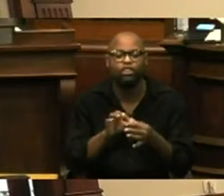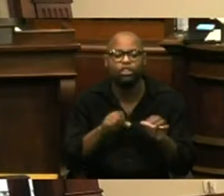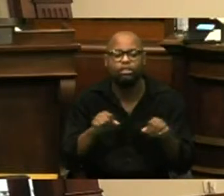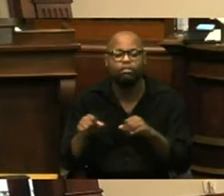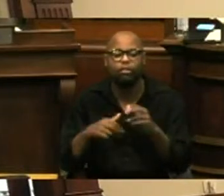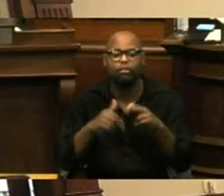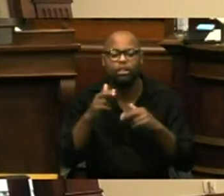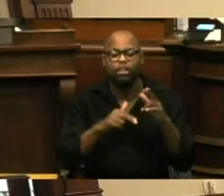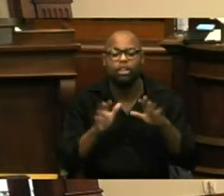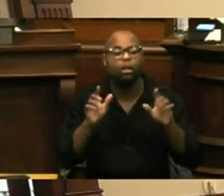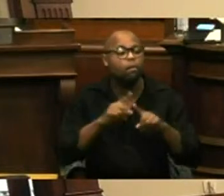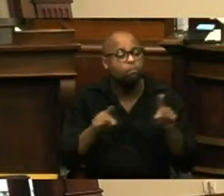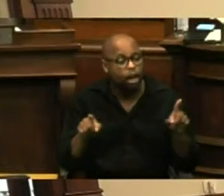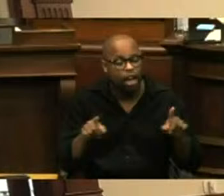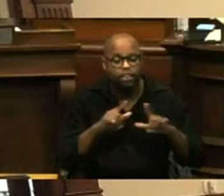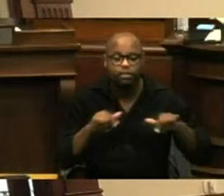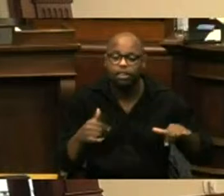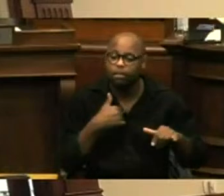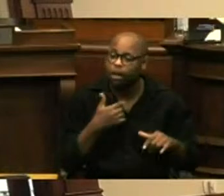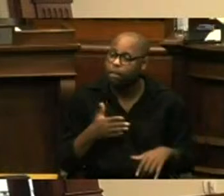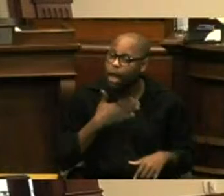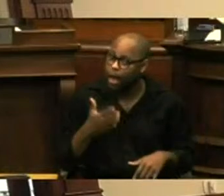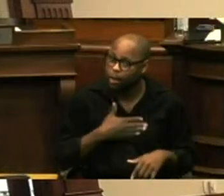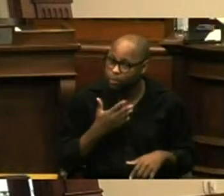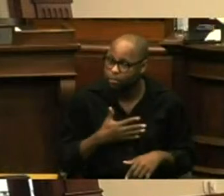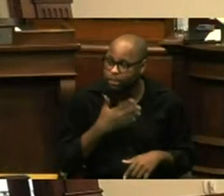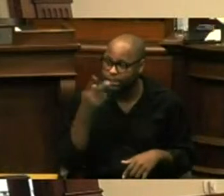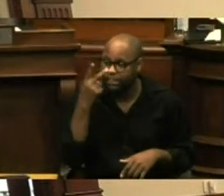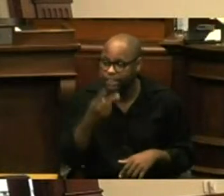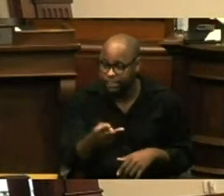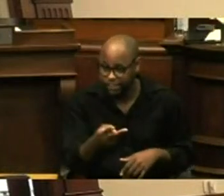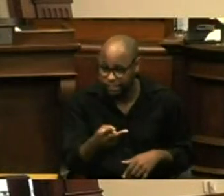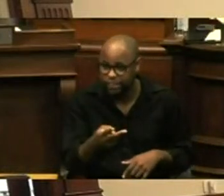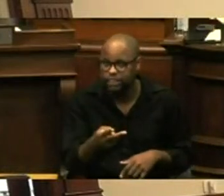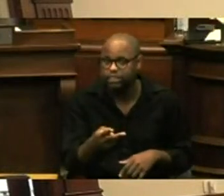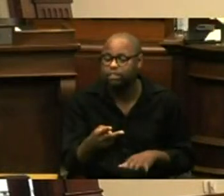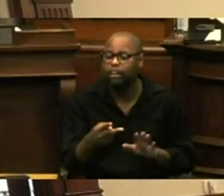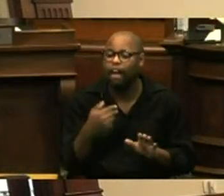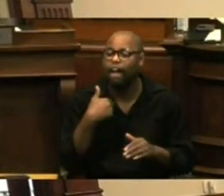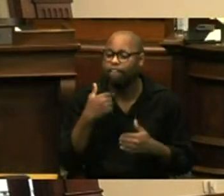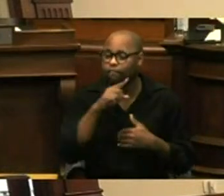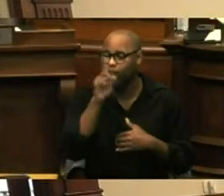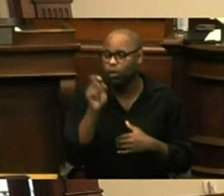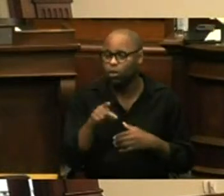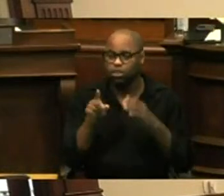the grassroots organizations in terms of capacity building. That